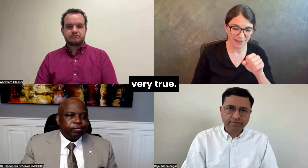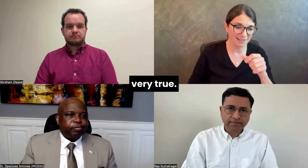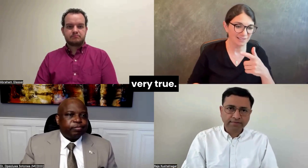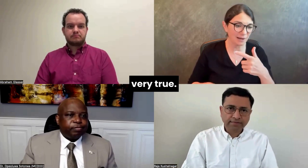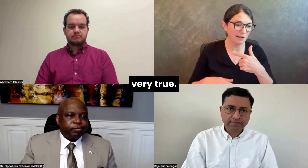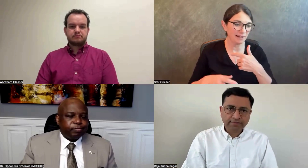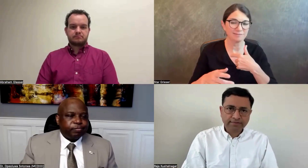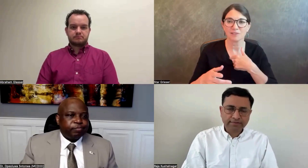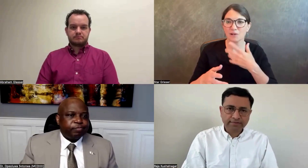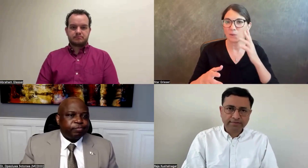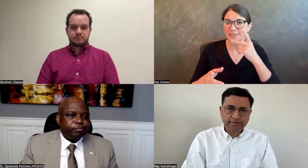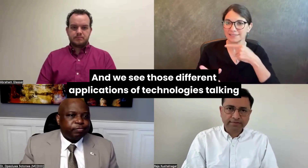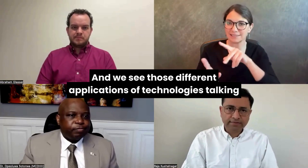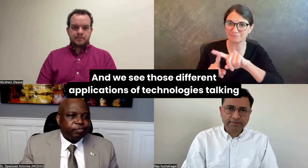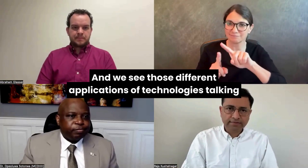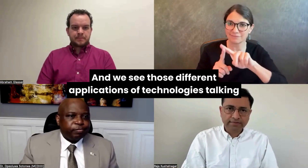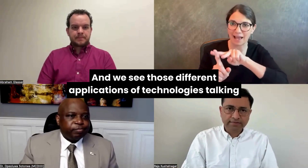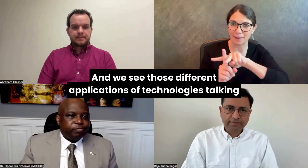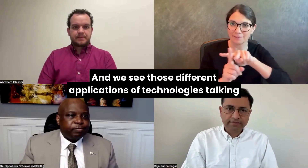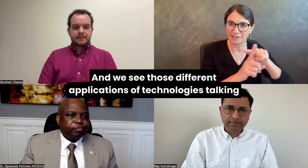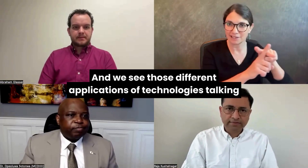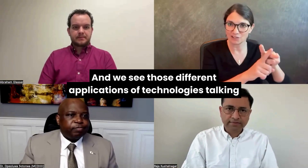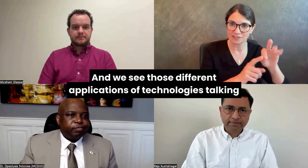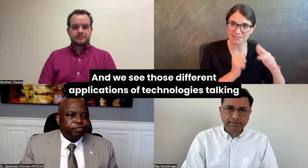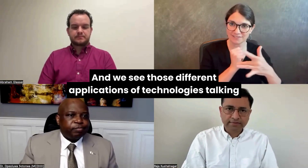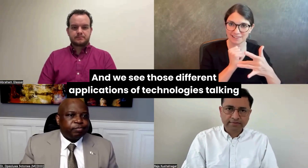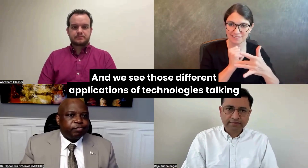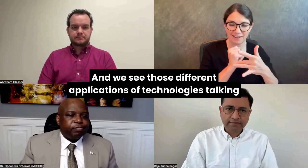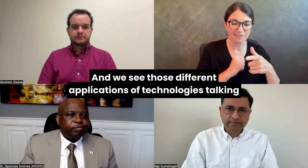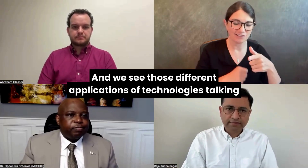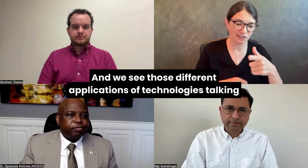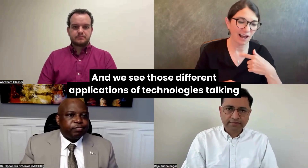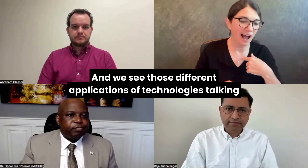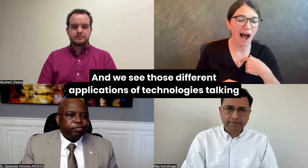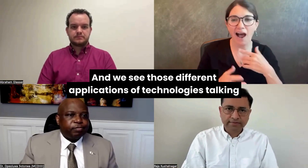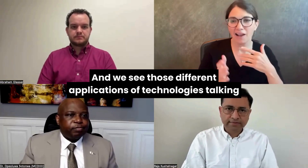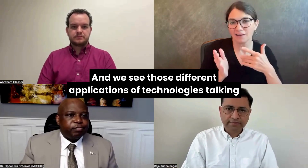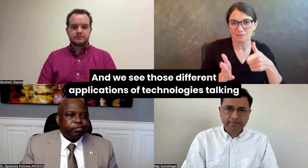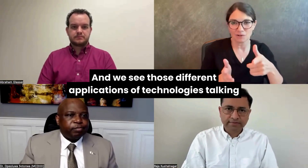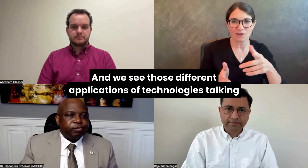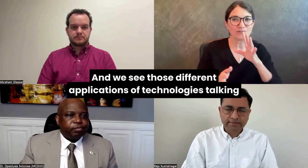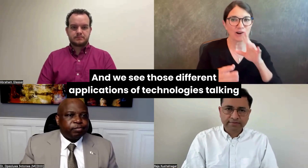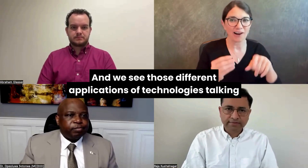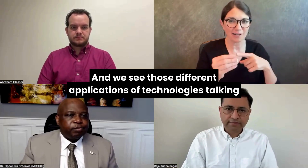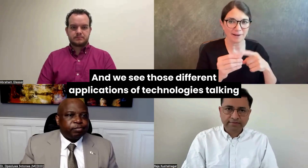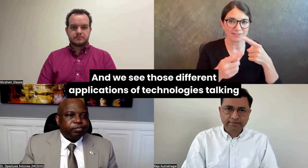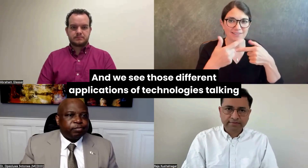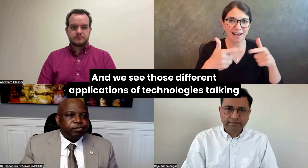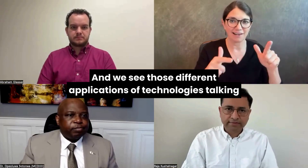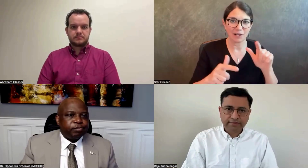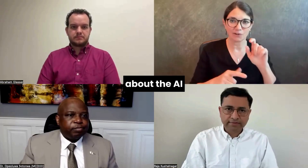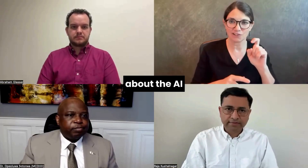And we see those different applications of technologies talking about the AI